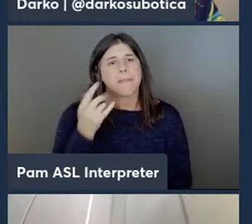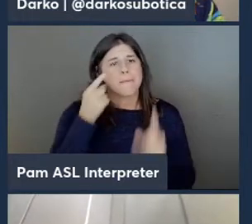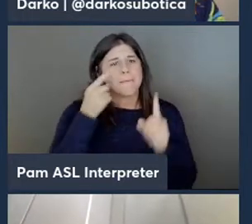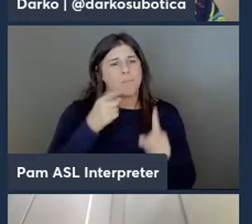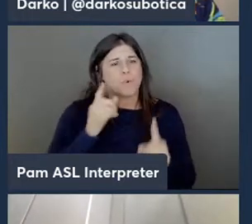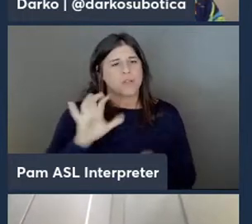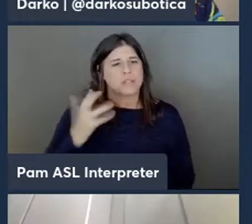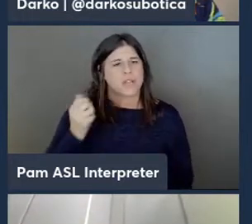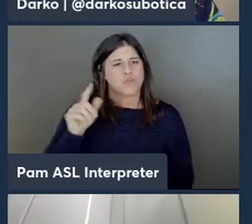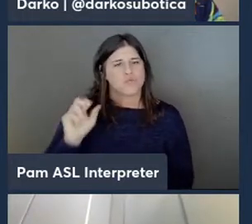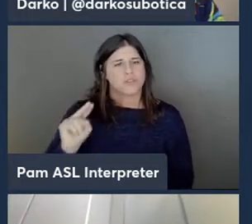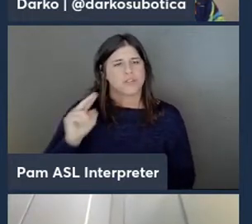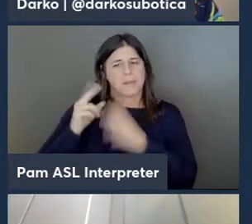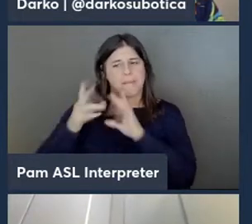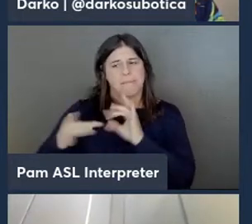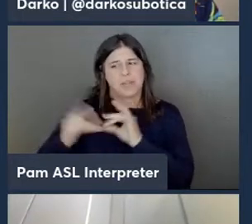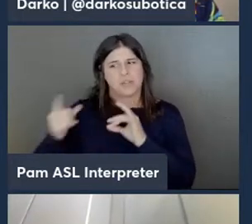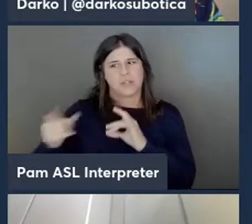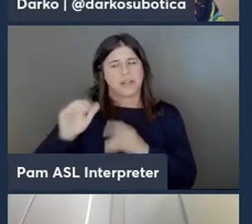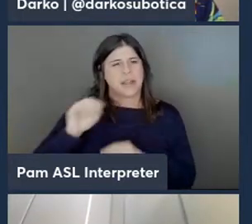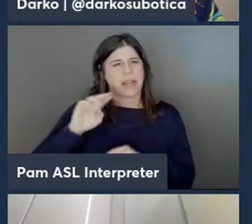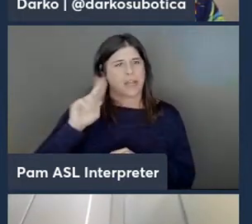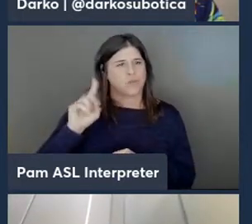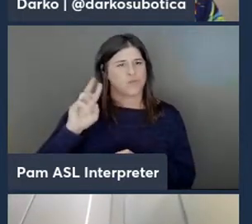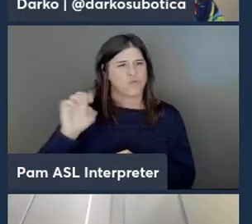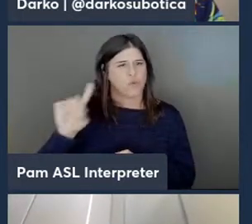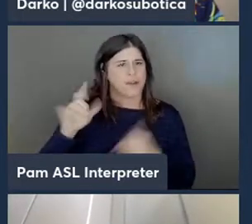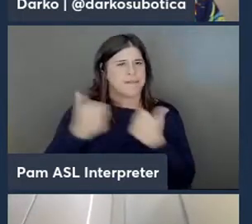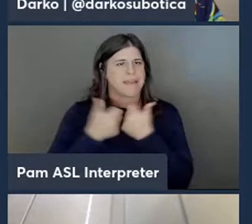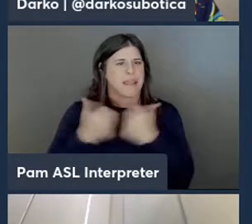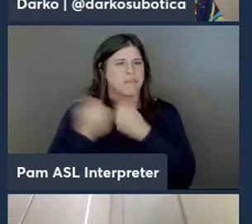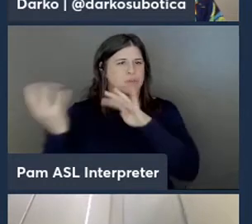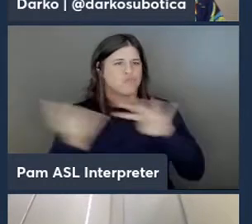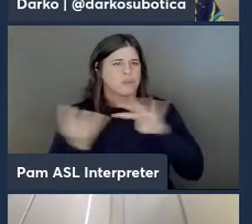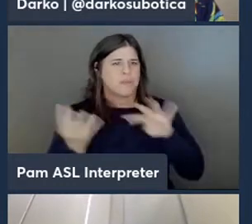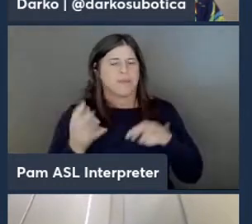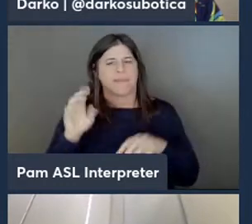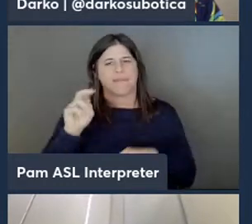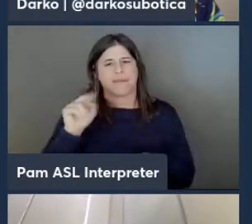was about Android game streaming and Android gaming. So that is one of the main use cases here